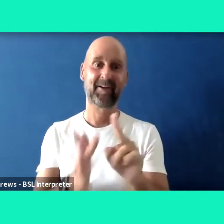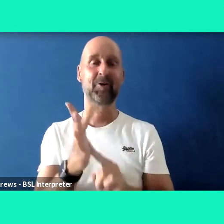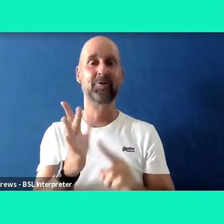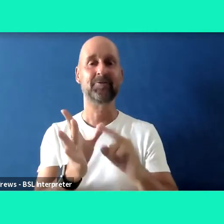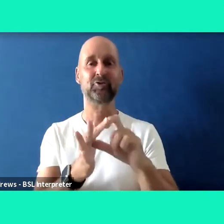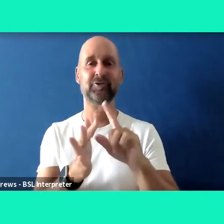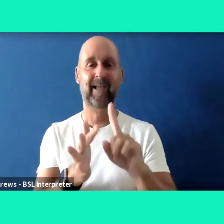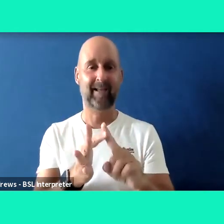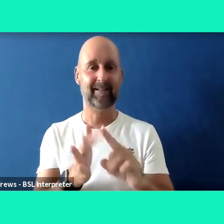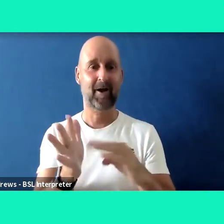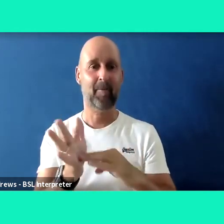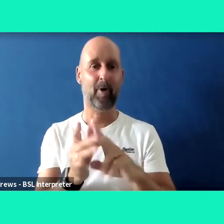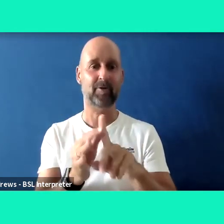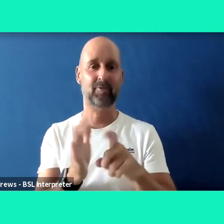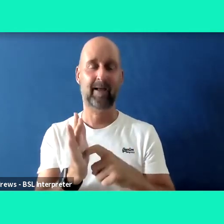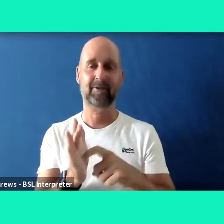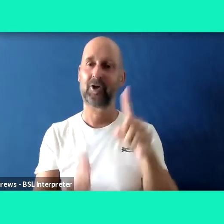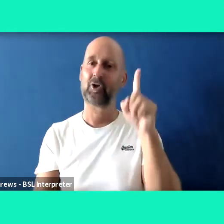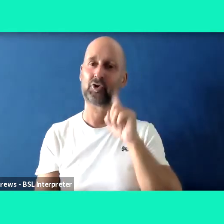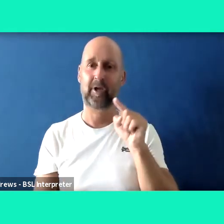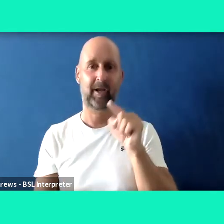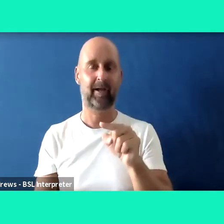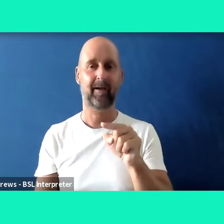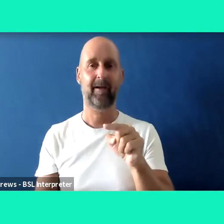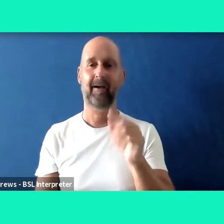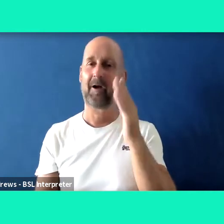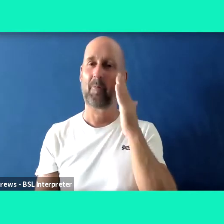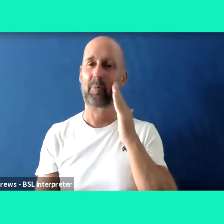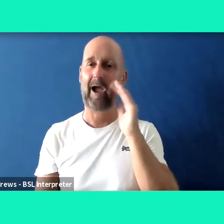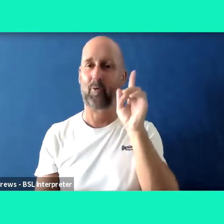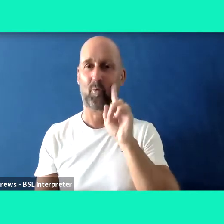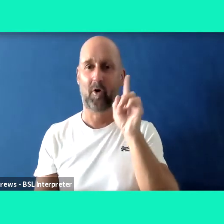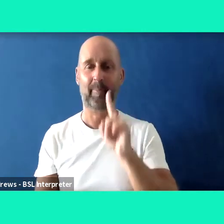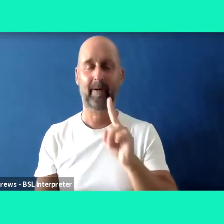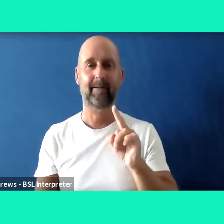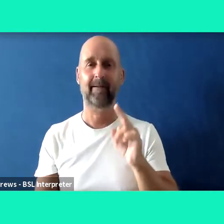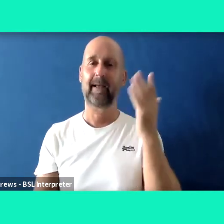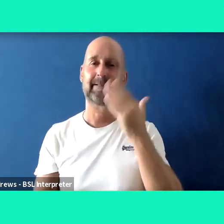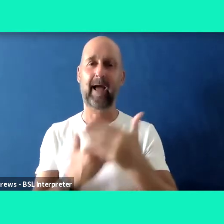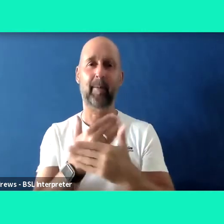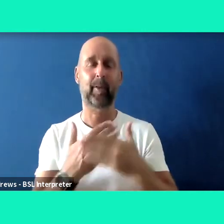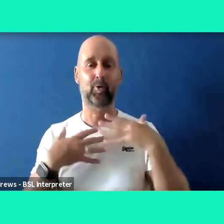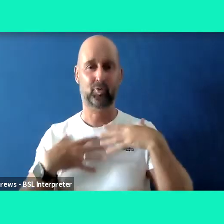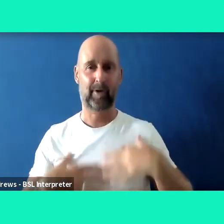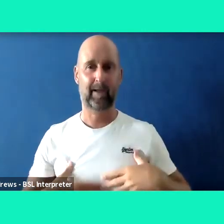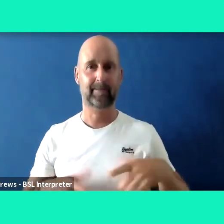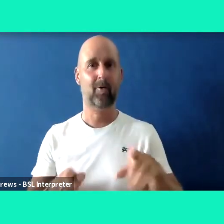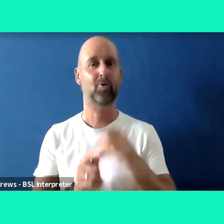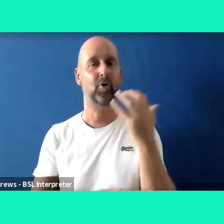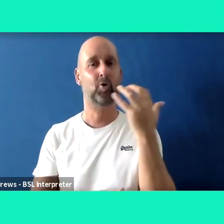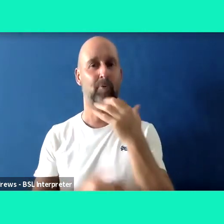my pronouns are she/her. I am a brown woman and I am wearing a navy dress and grey cardigan. I